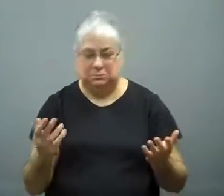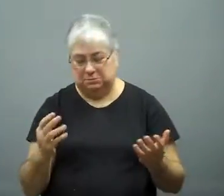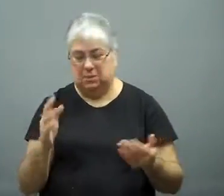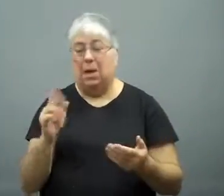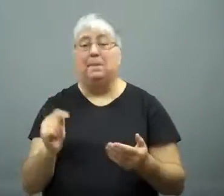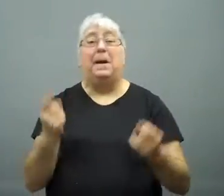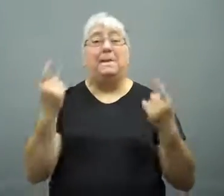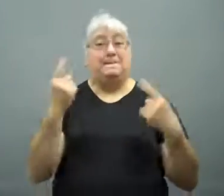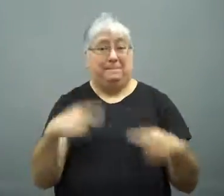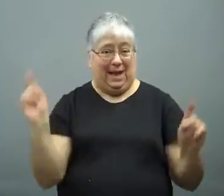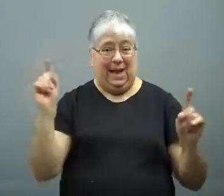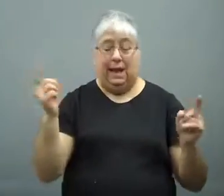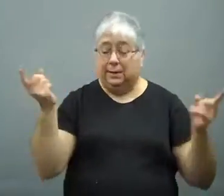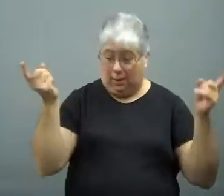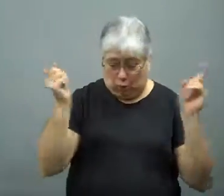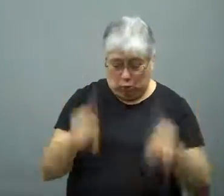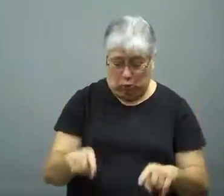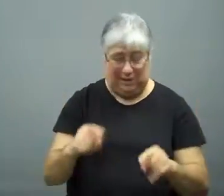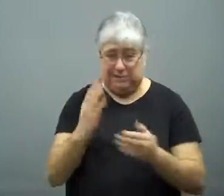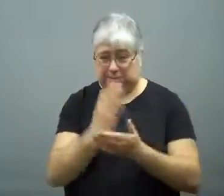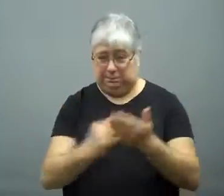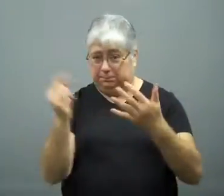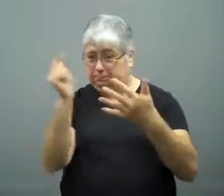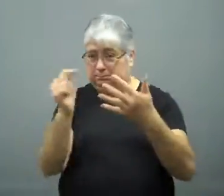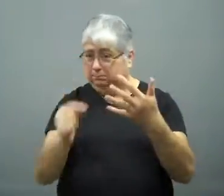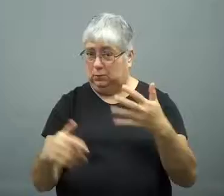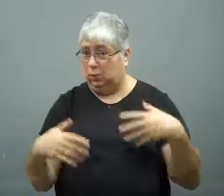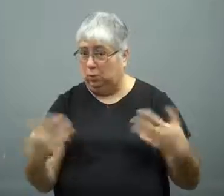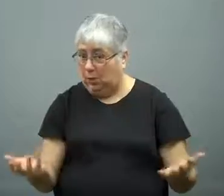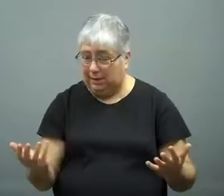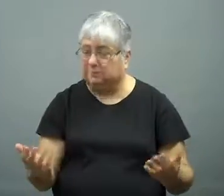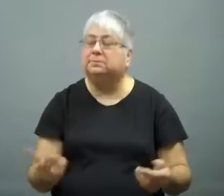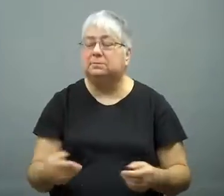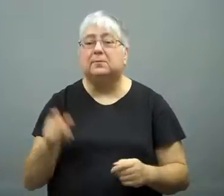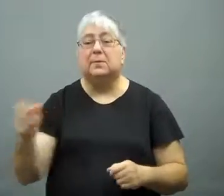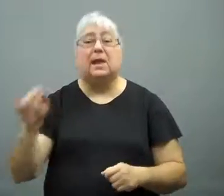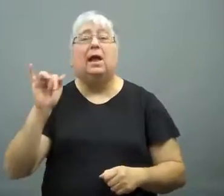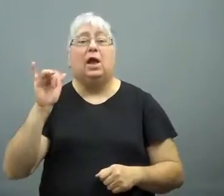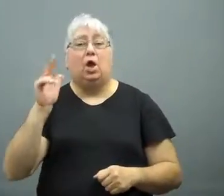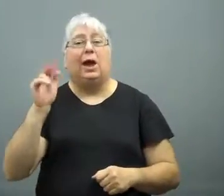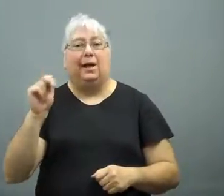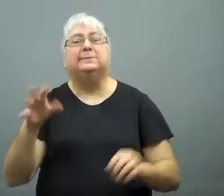They finally agreed to some terms.